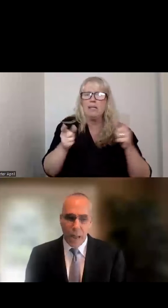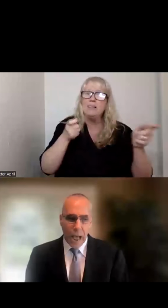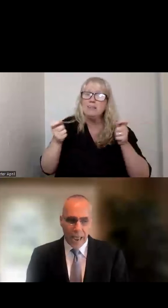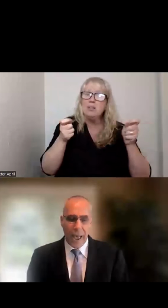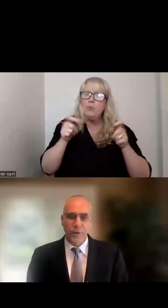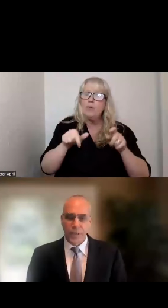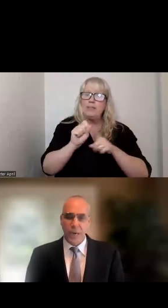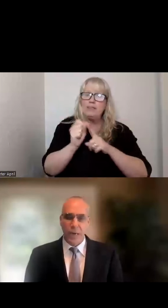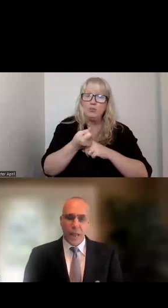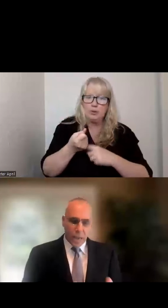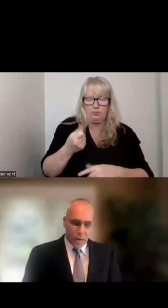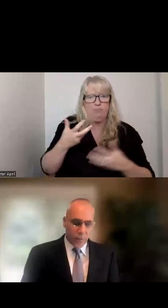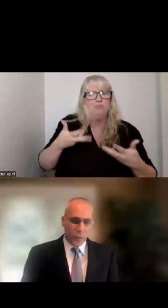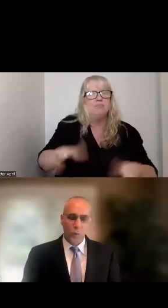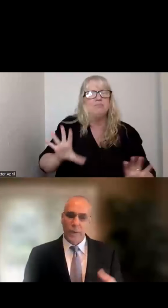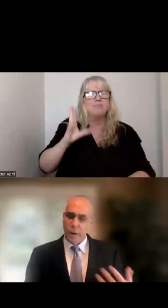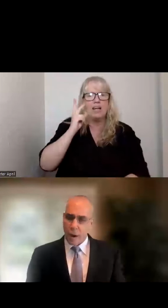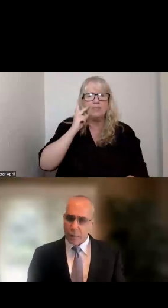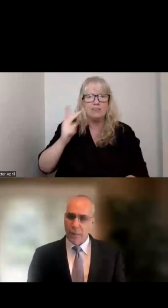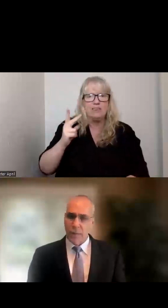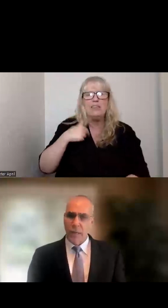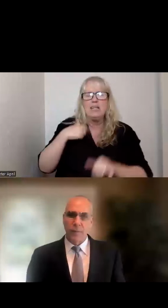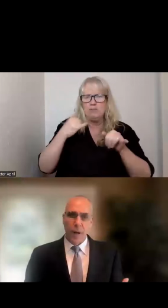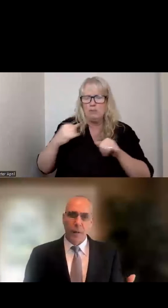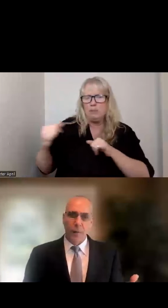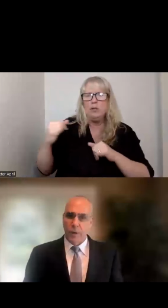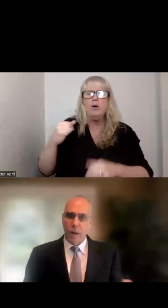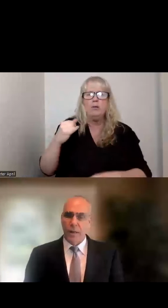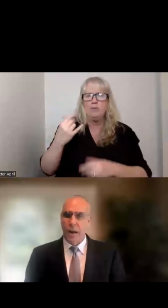I HAVE SEEN INDIVIDUALS THAT ARE CONSTANTLY INVOLVED IN CALLING